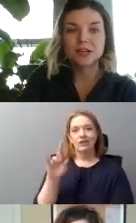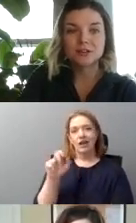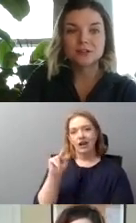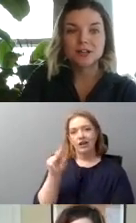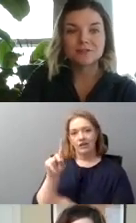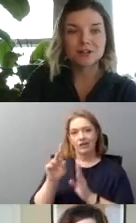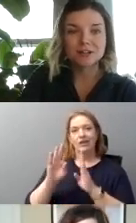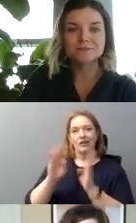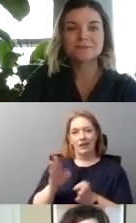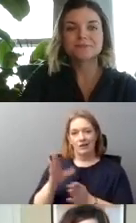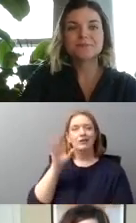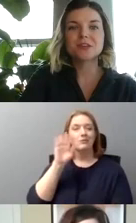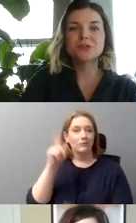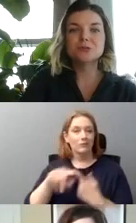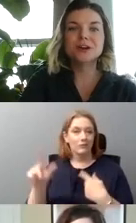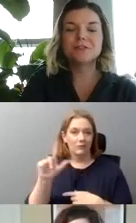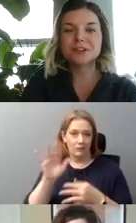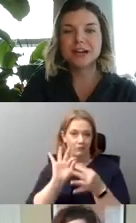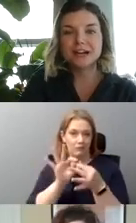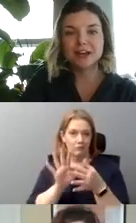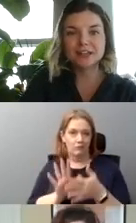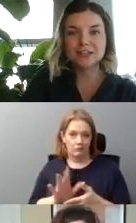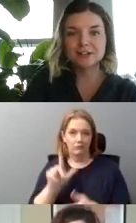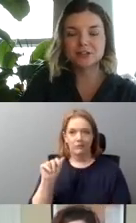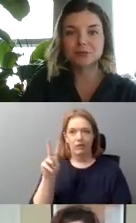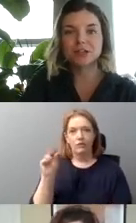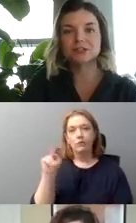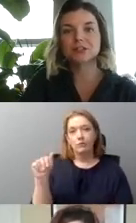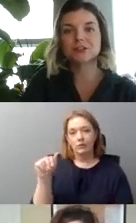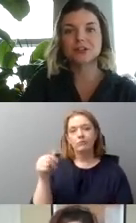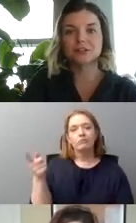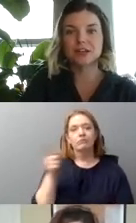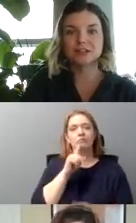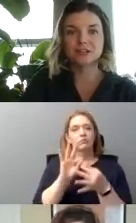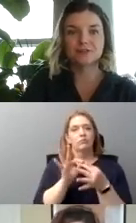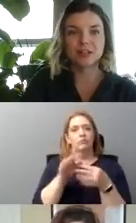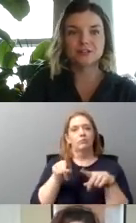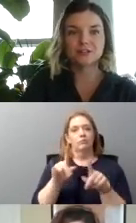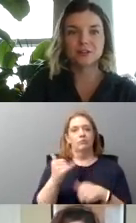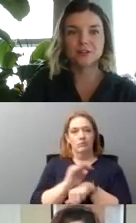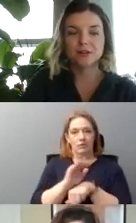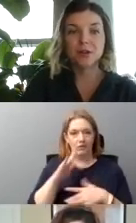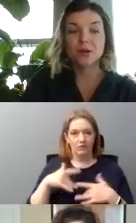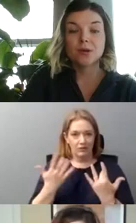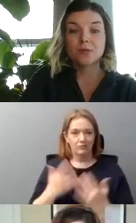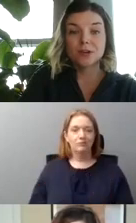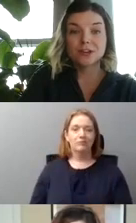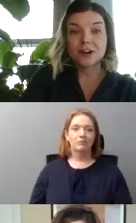Hello LaVona! Who will be offering live ASL interpretation during tonight's event. We